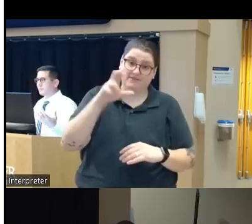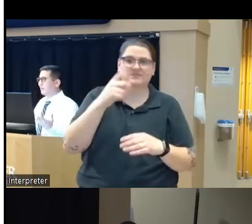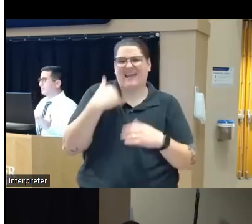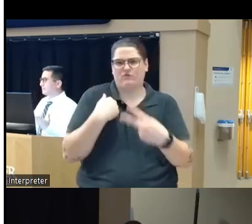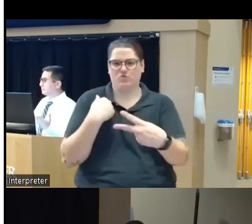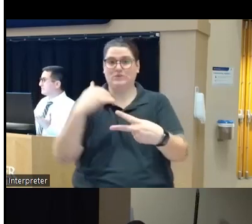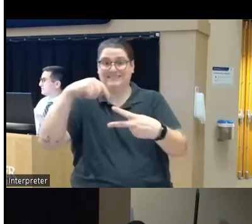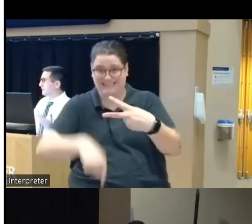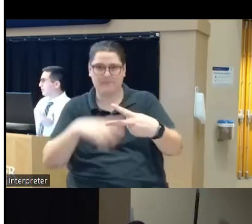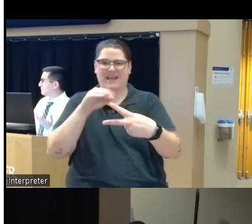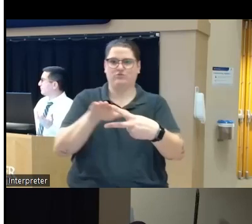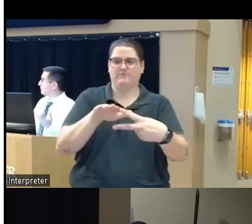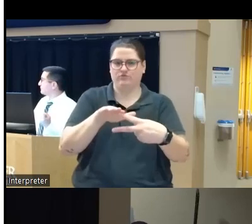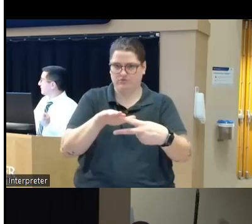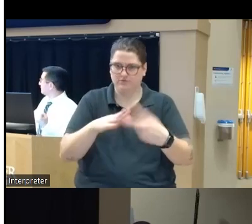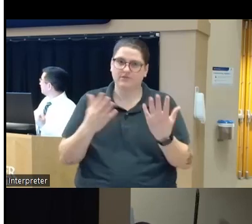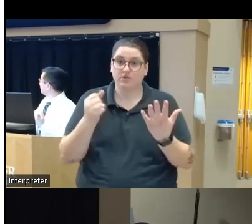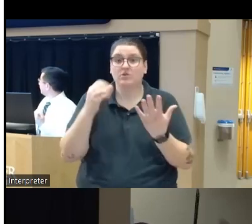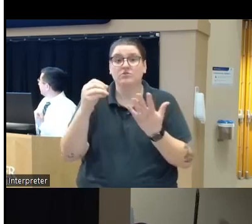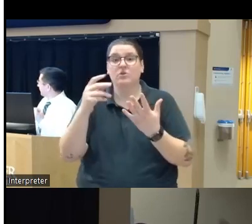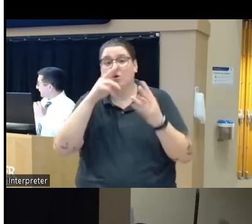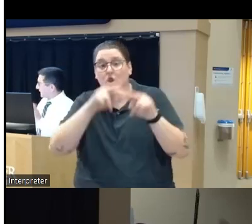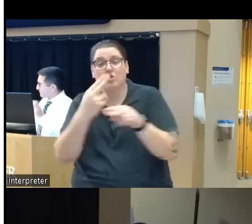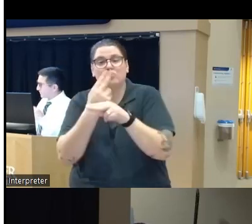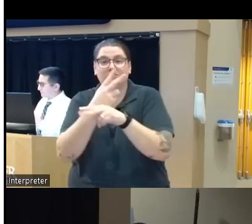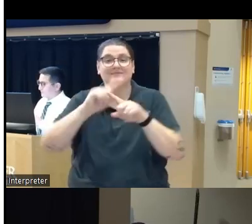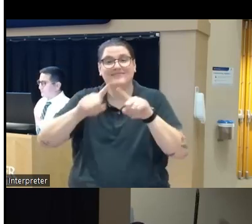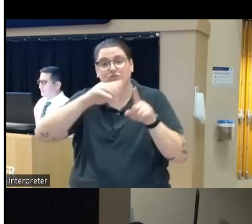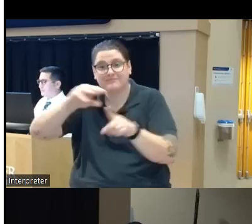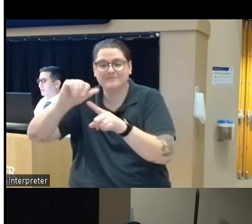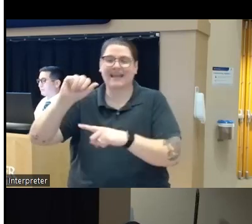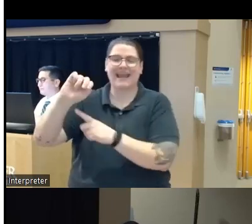nice is without with OCTA or Optical coherence tomography angiography Imaging is that you're